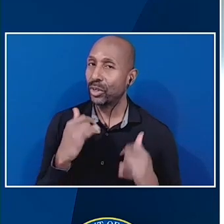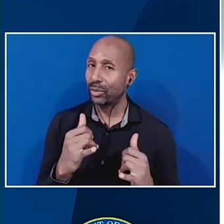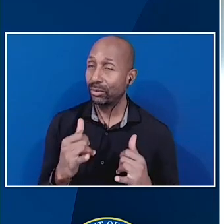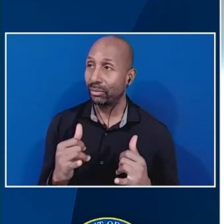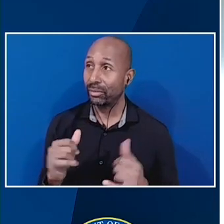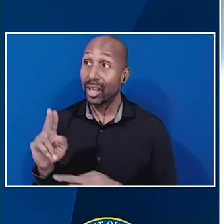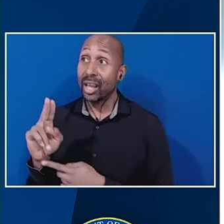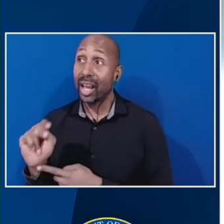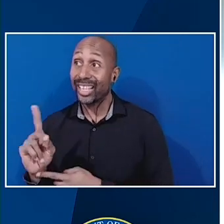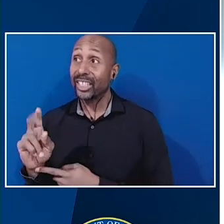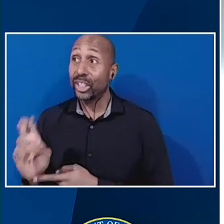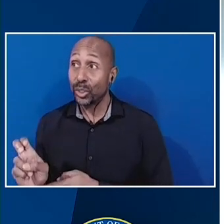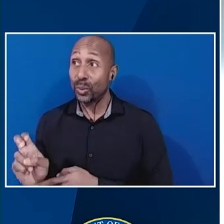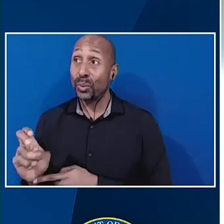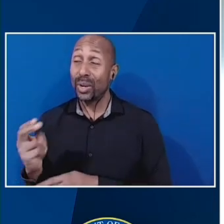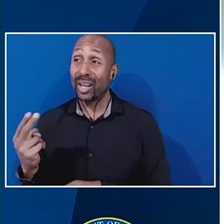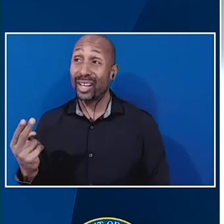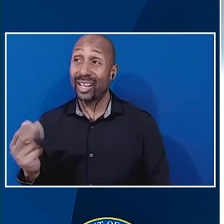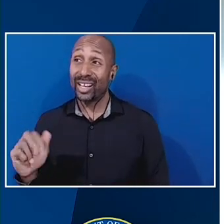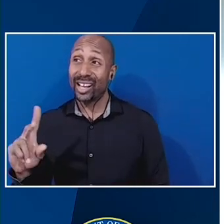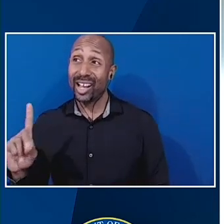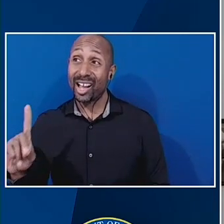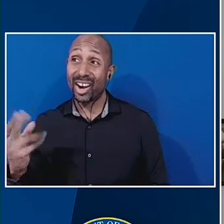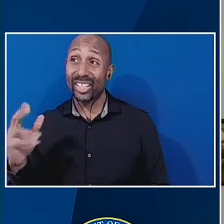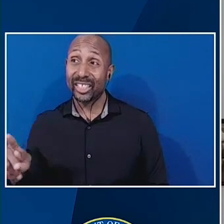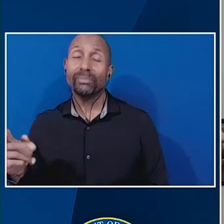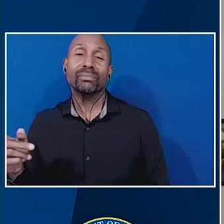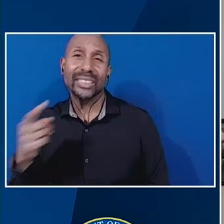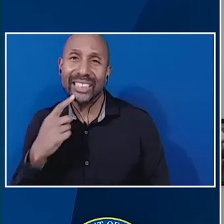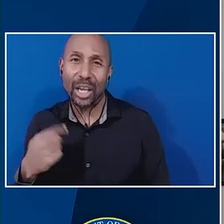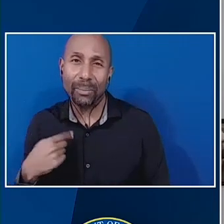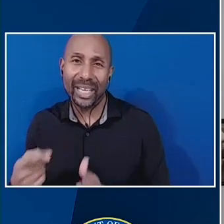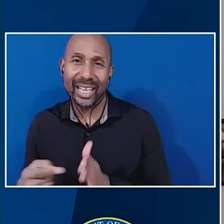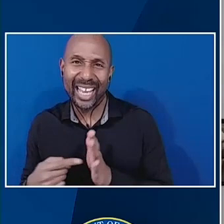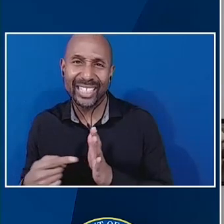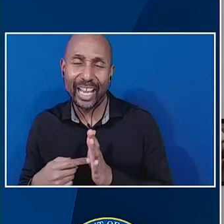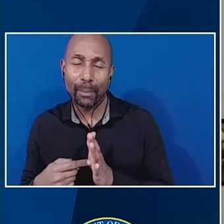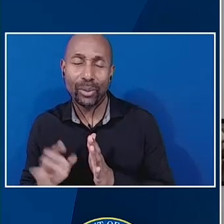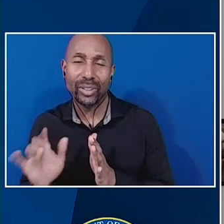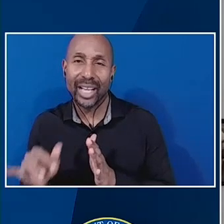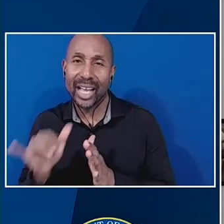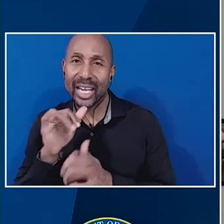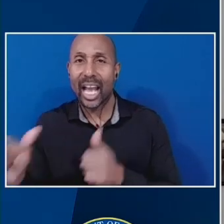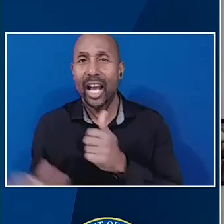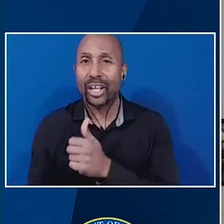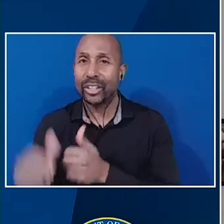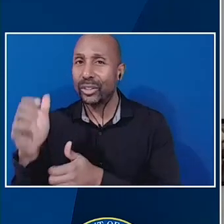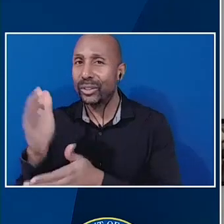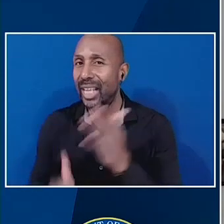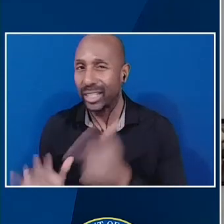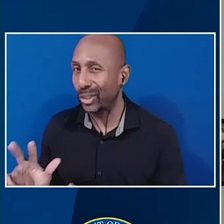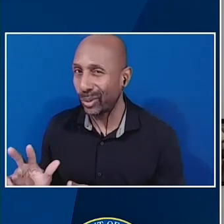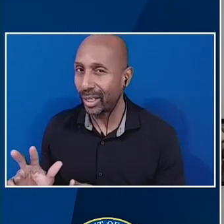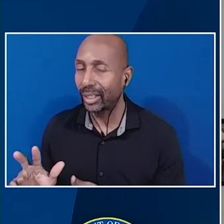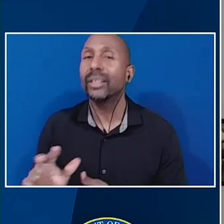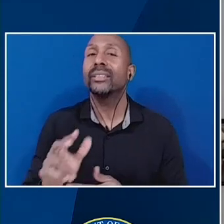of that that don't fall under the other. I mean, it is, you're right. It is under that section. And I just think there could be other